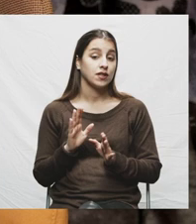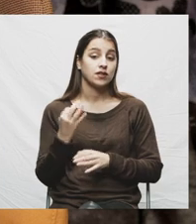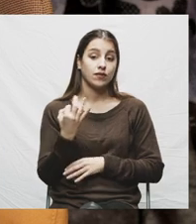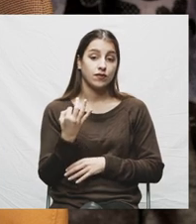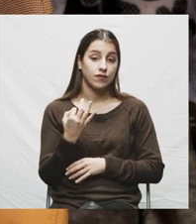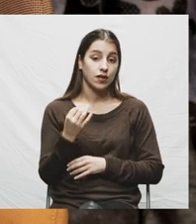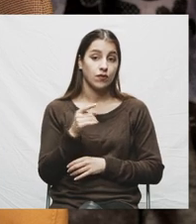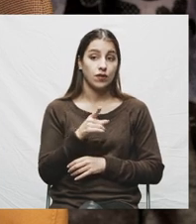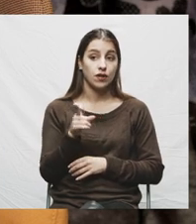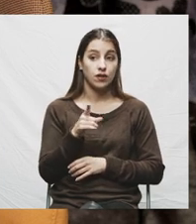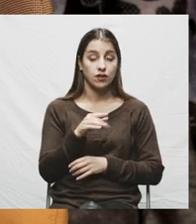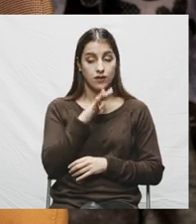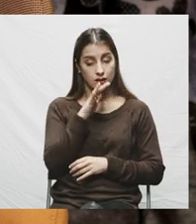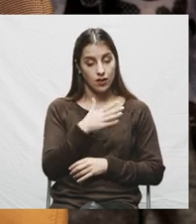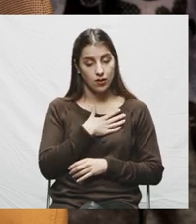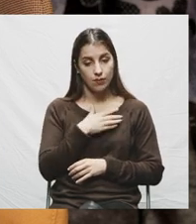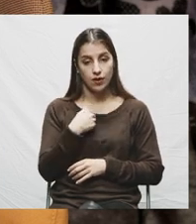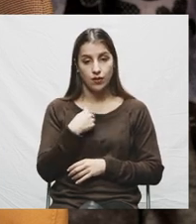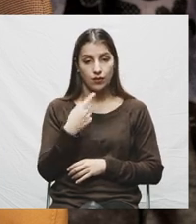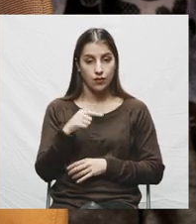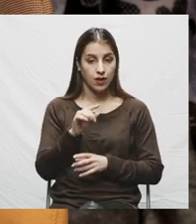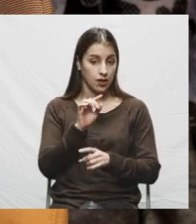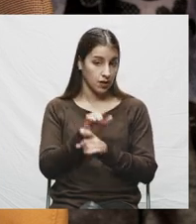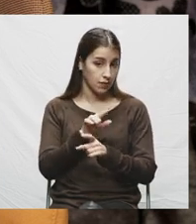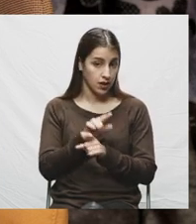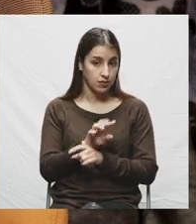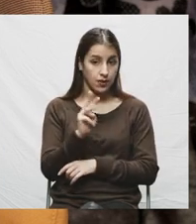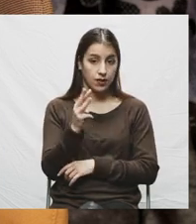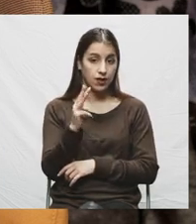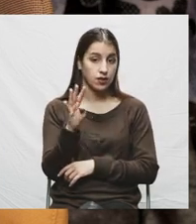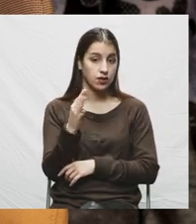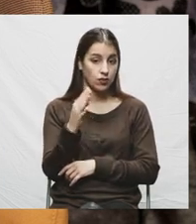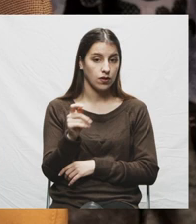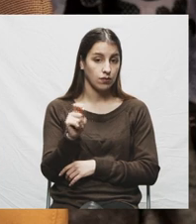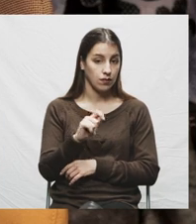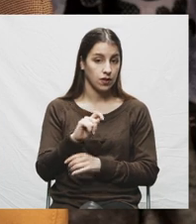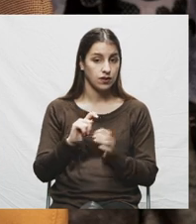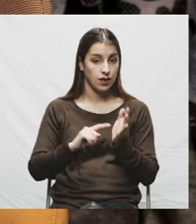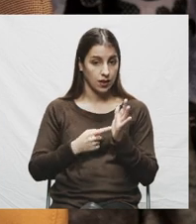but they weren’t convinced, so they forced me… I stayed 3 or 4 months in Lisbon being tested repeatedly